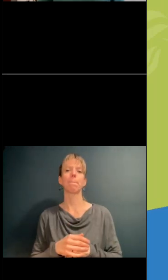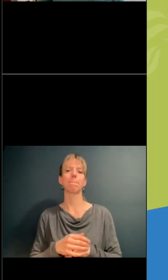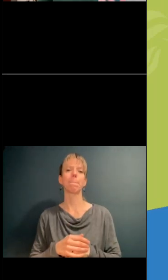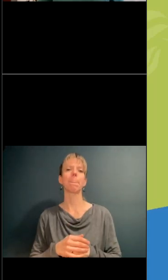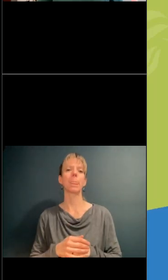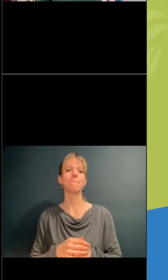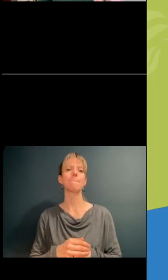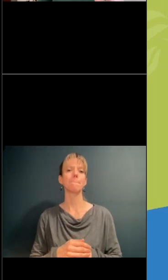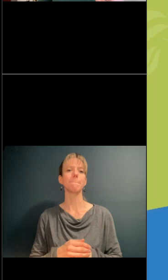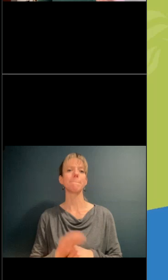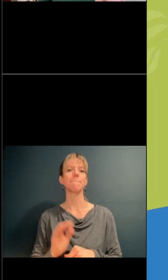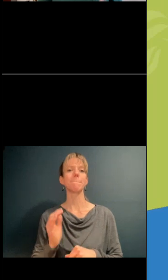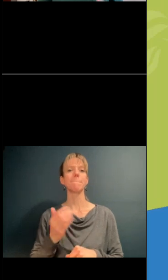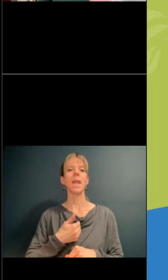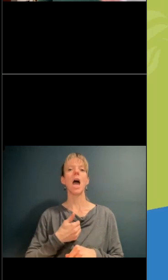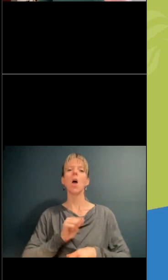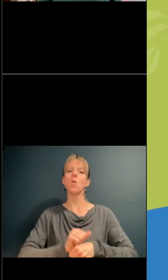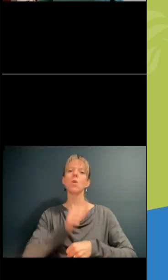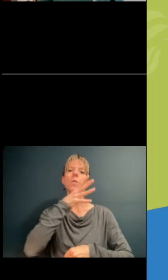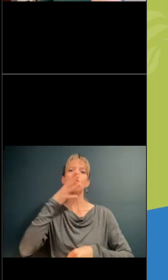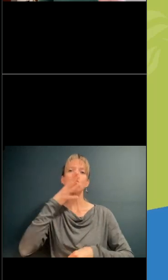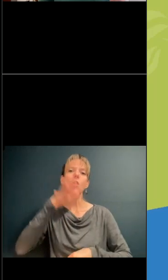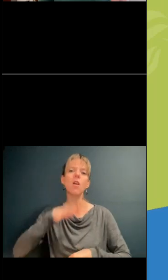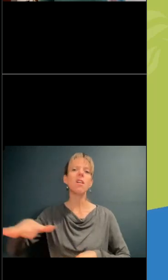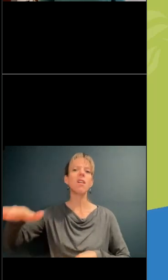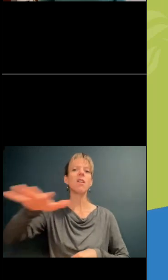our work with rural communities, thinking about how we engage faith